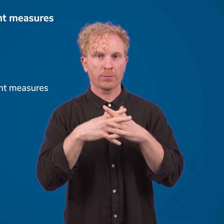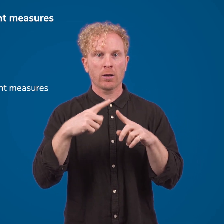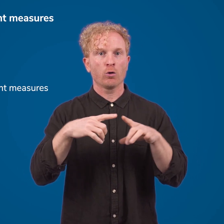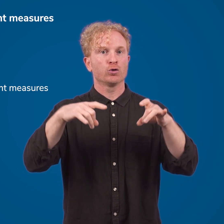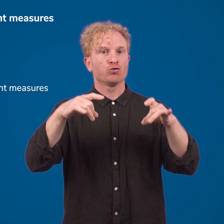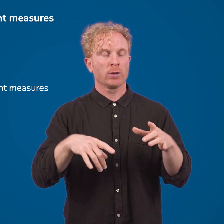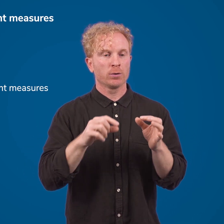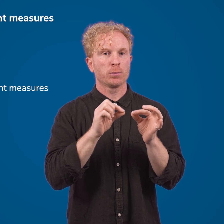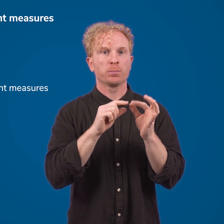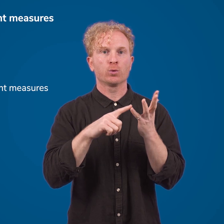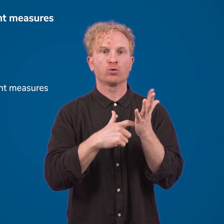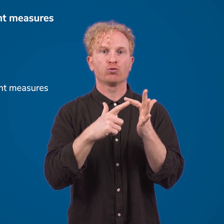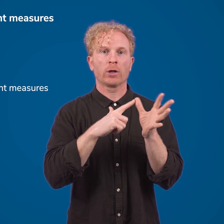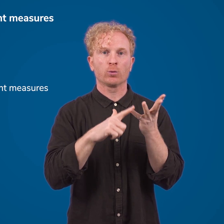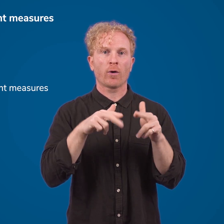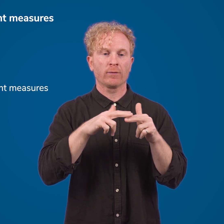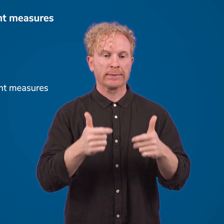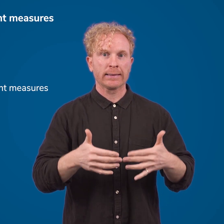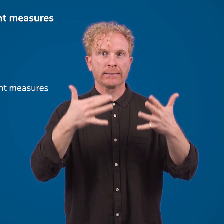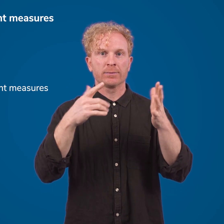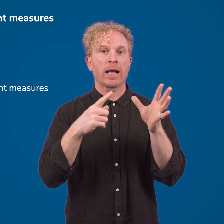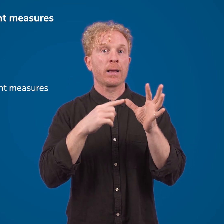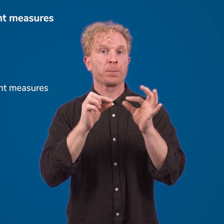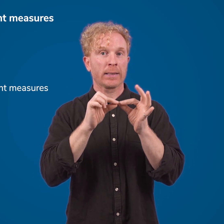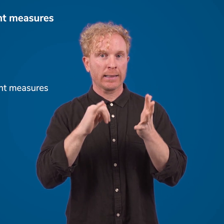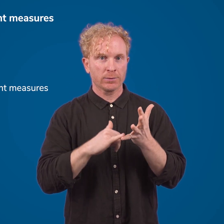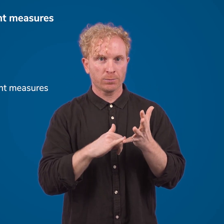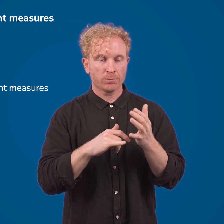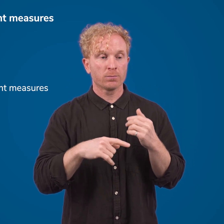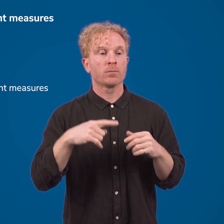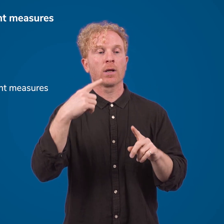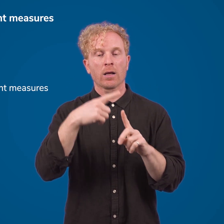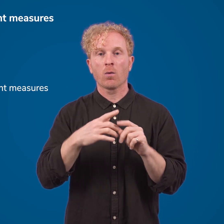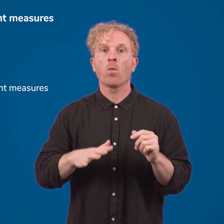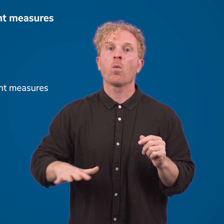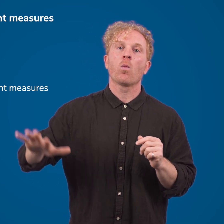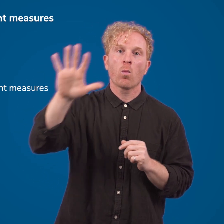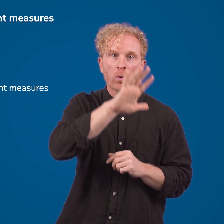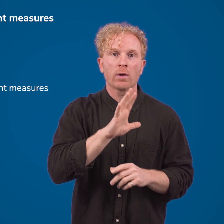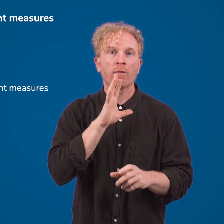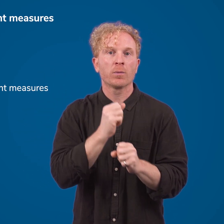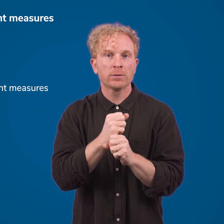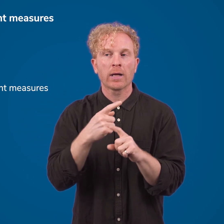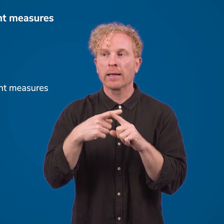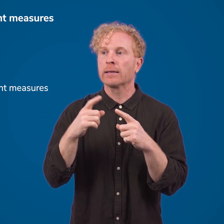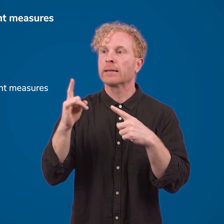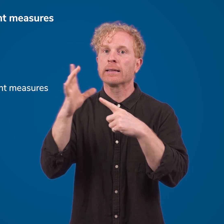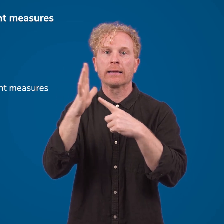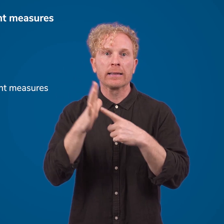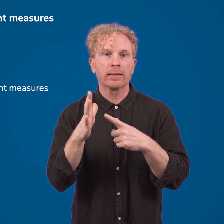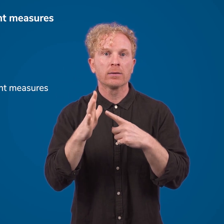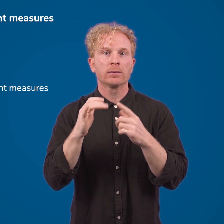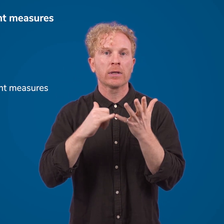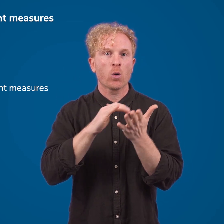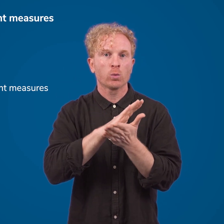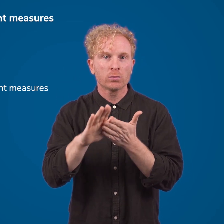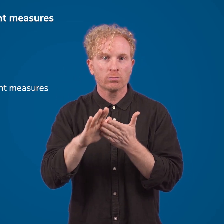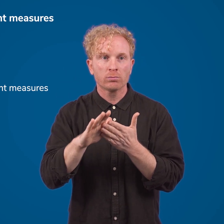and Australian Bureau of Statistics (ABS), all governments and other key stakeholders